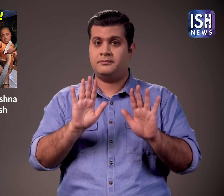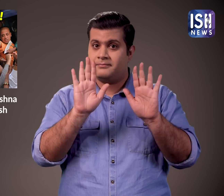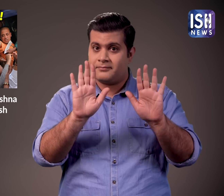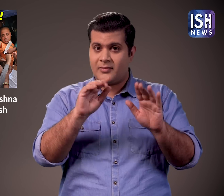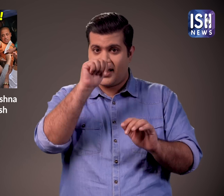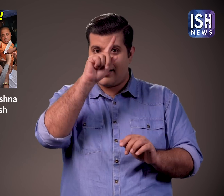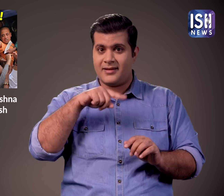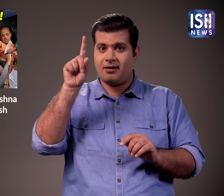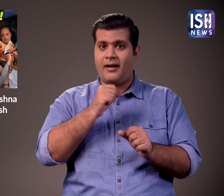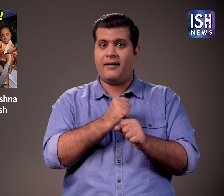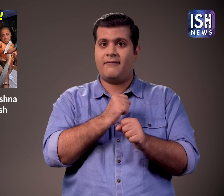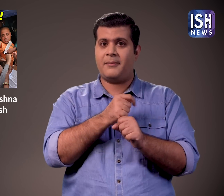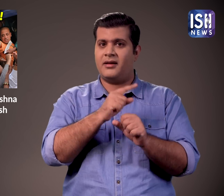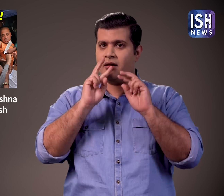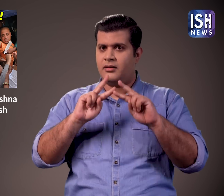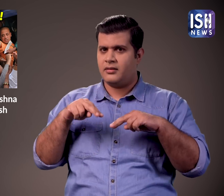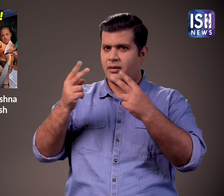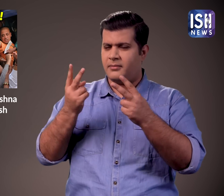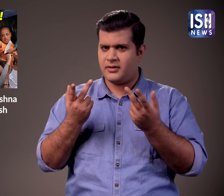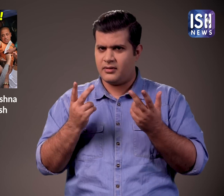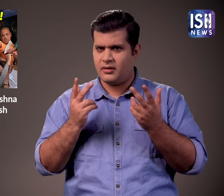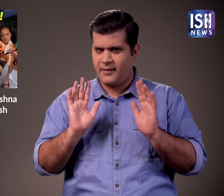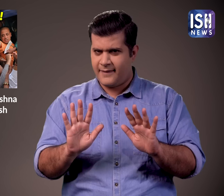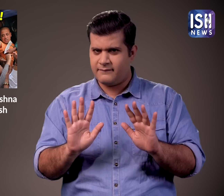Has Indian Government also responded to this?